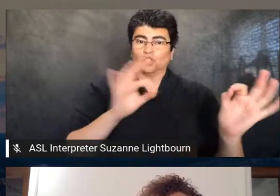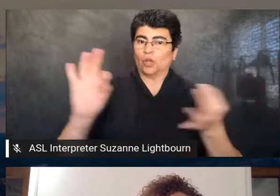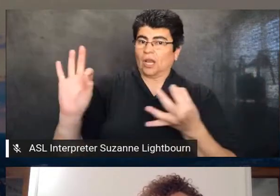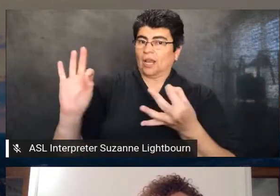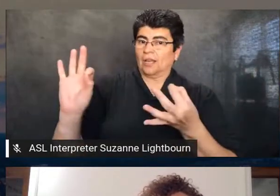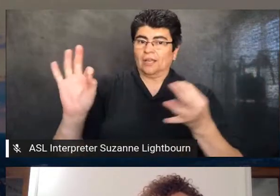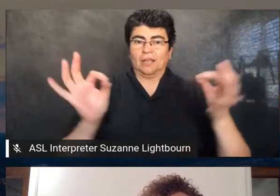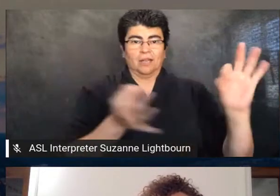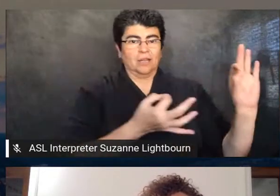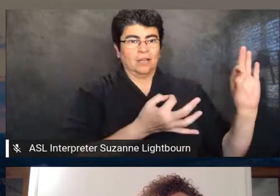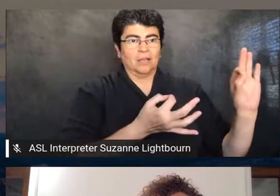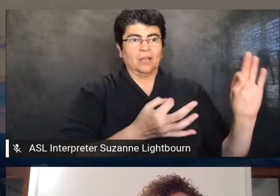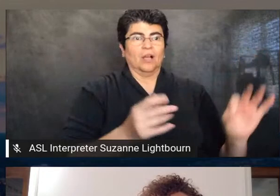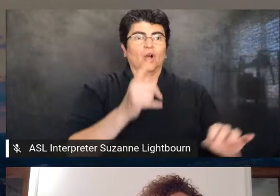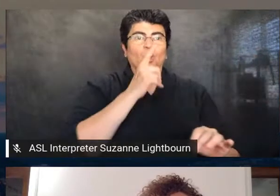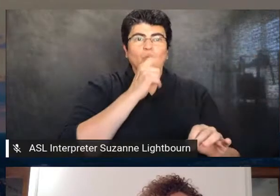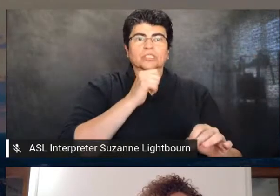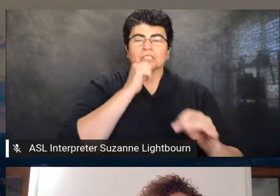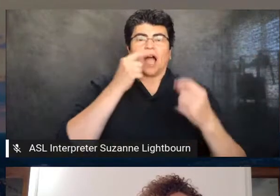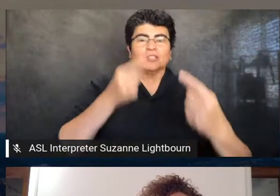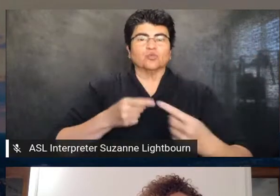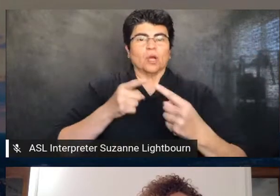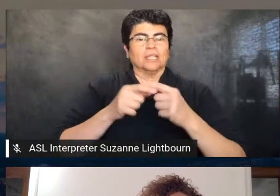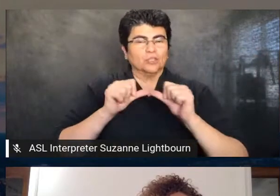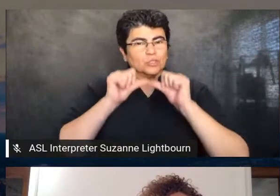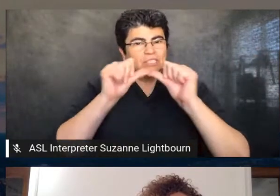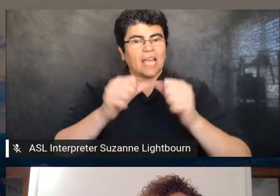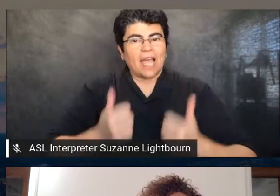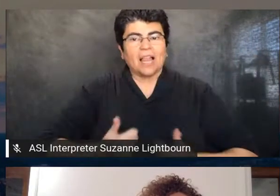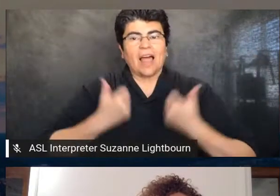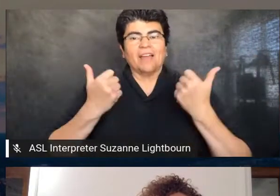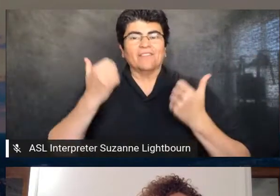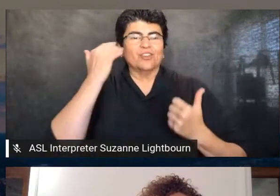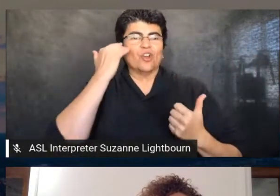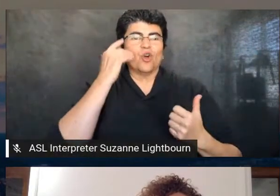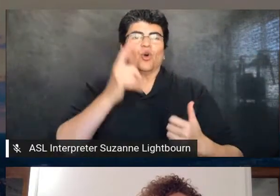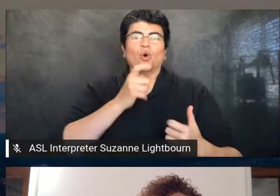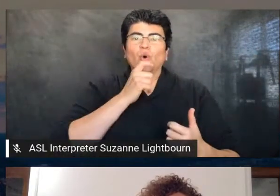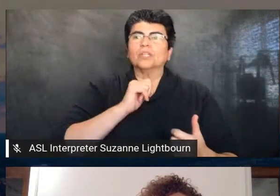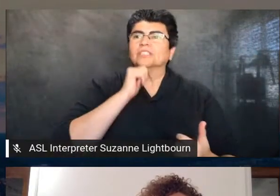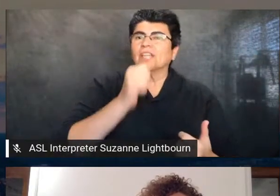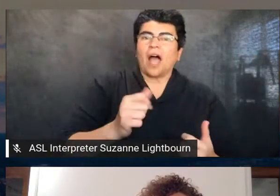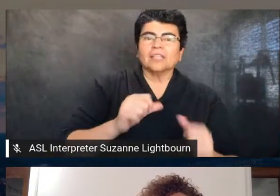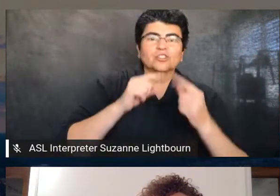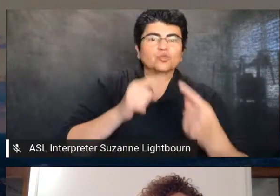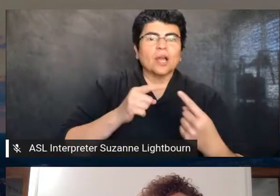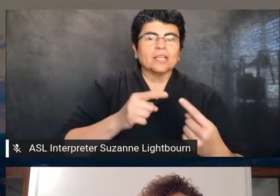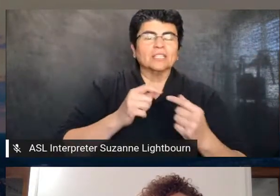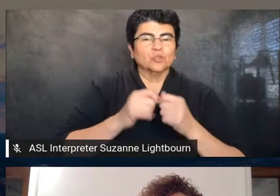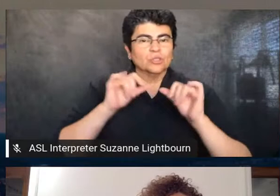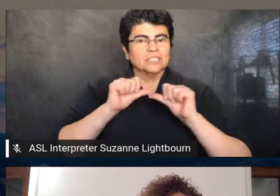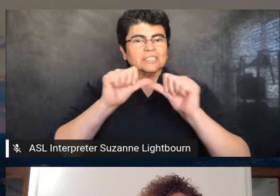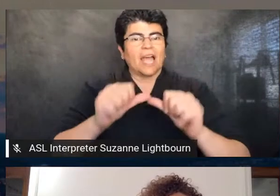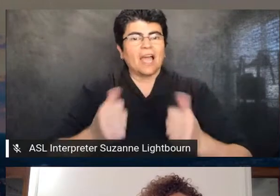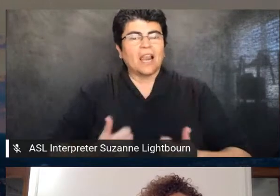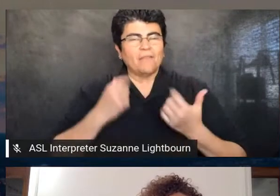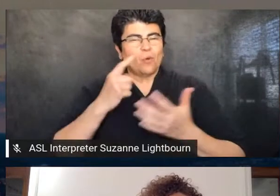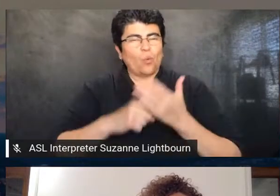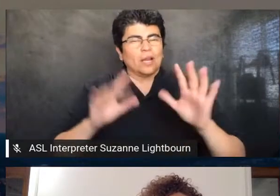who is not struggling to stay alive? Who is not struggling to stay alive, and what a great opportunity, what a great field,